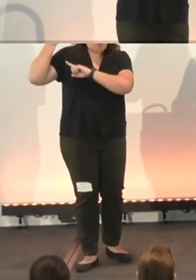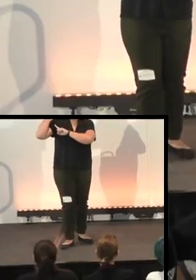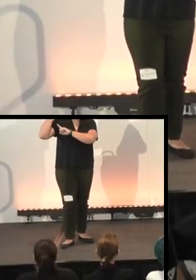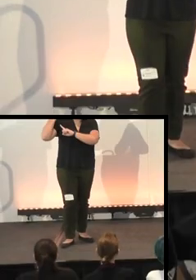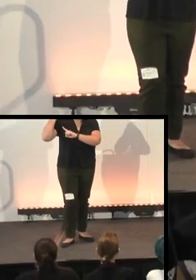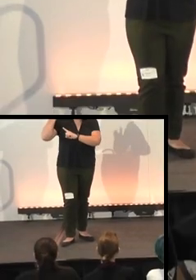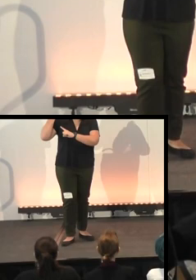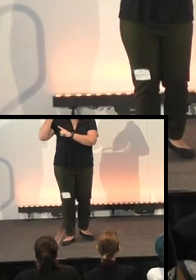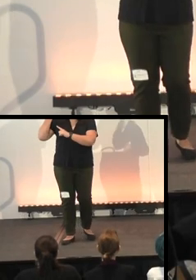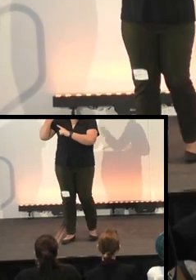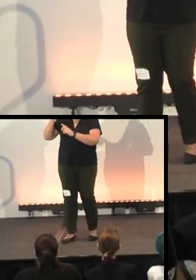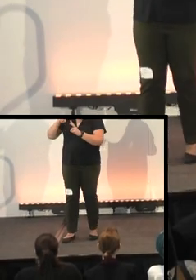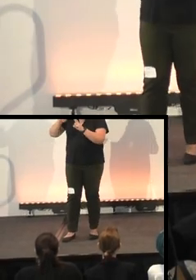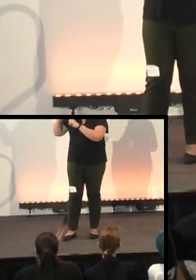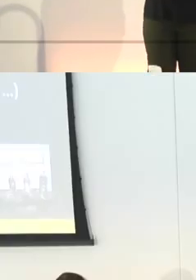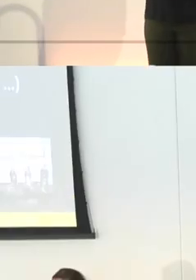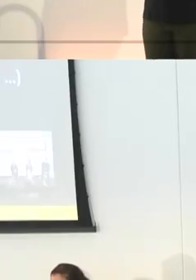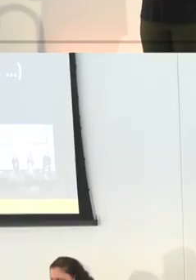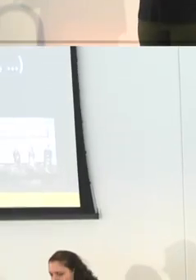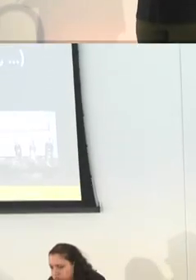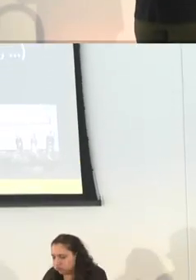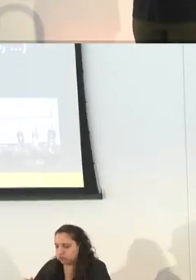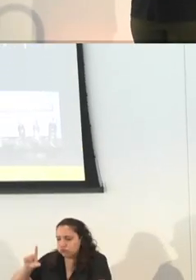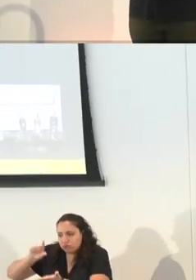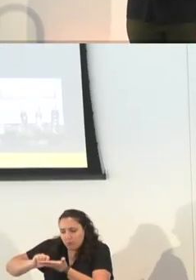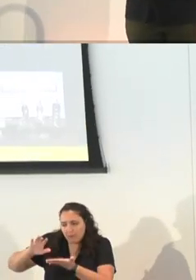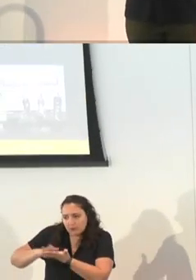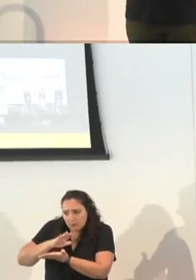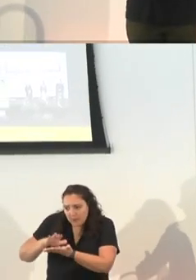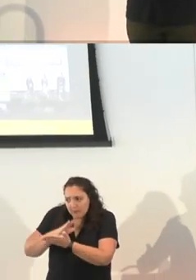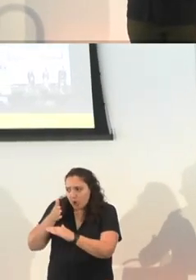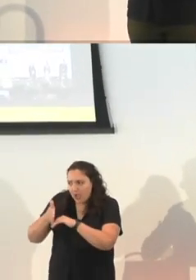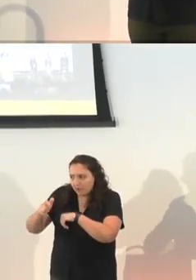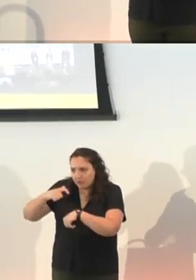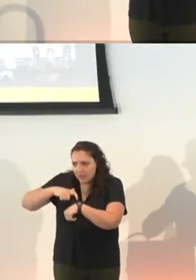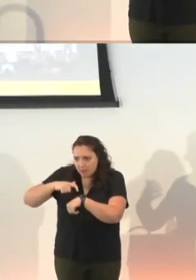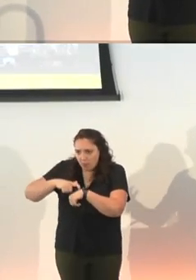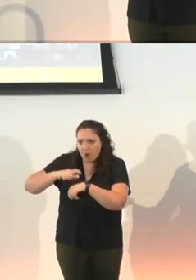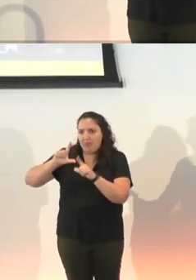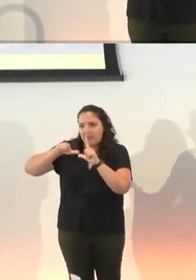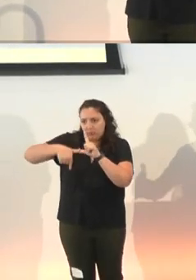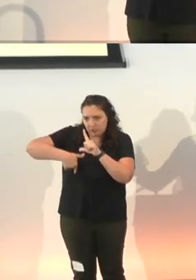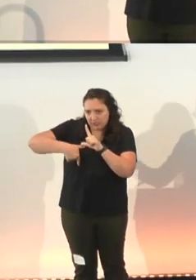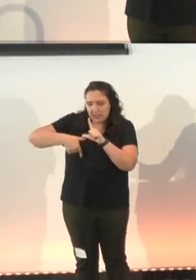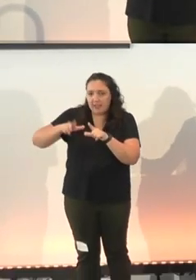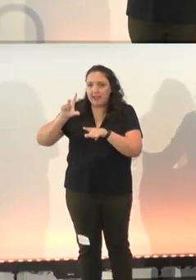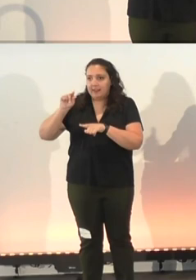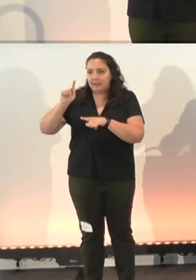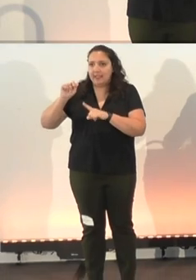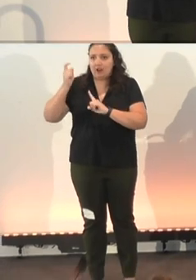researchers can go policy -- polish a paper on this after that, the expiration date data will